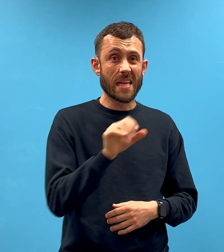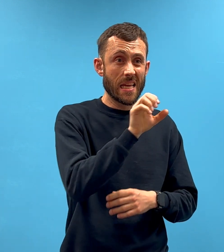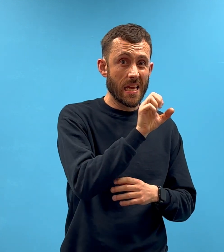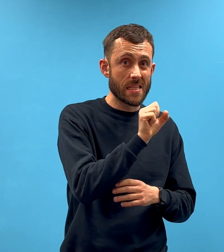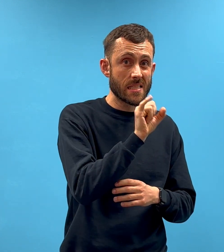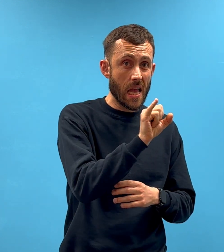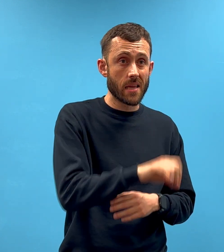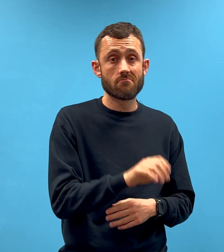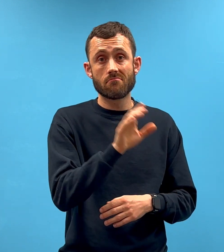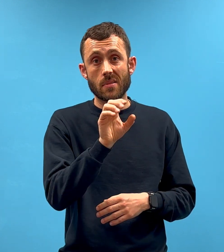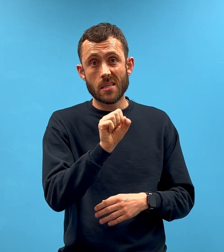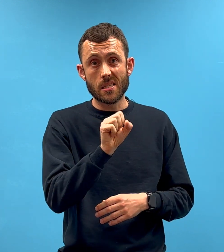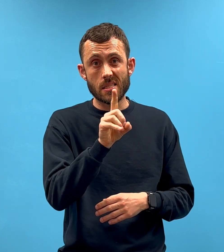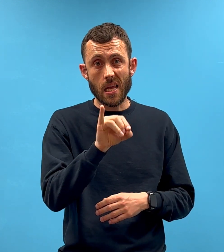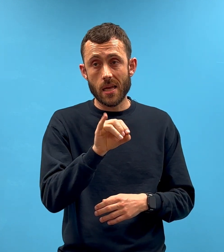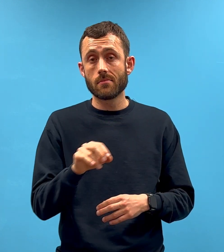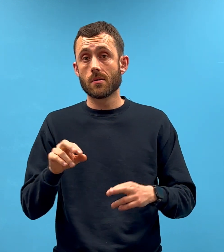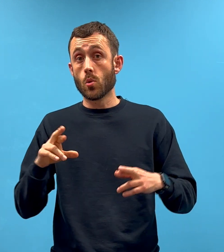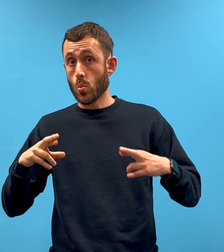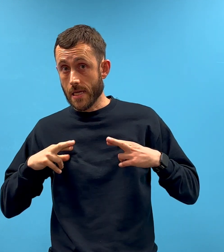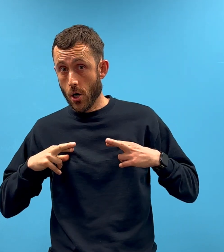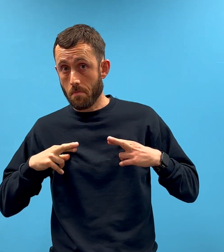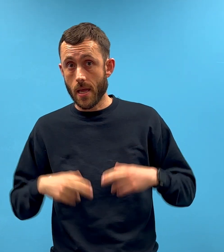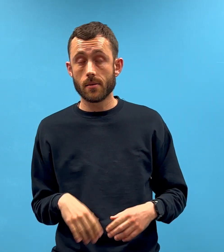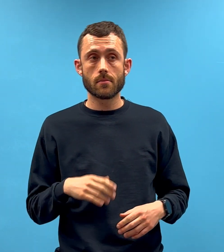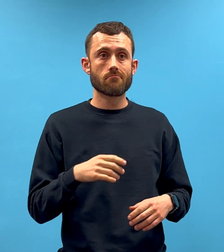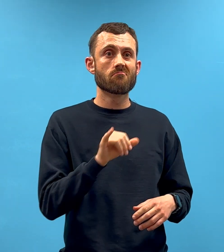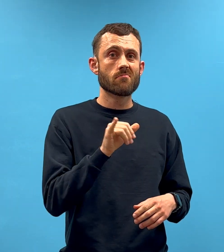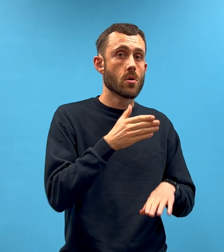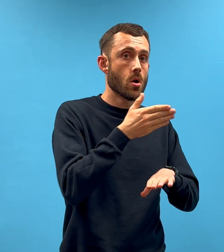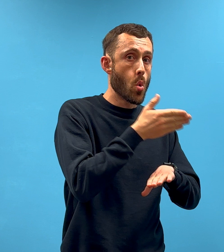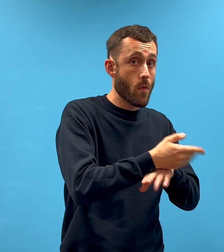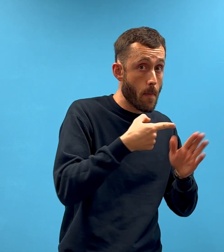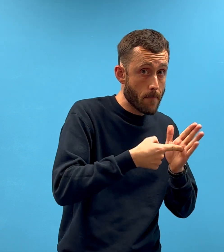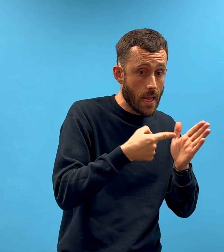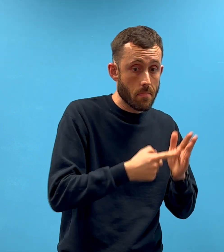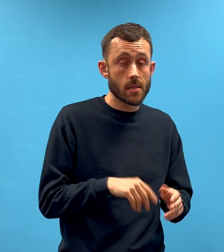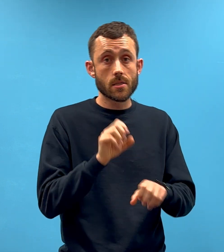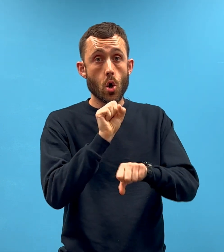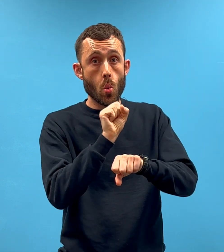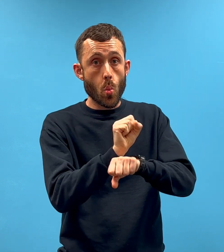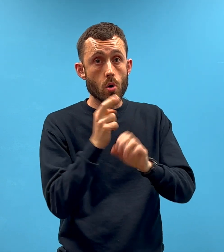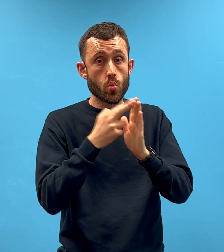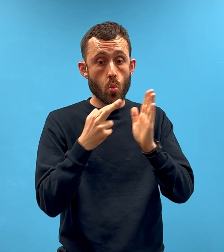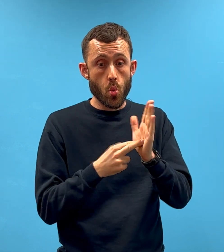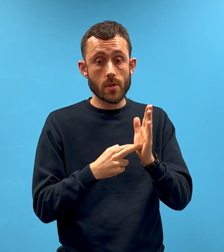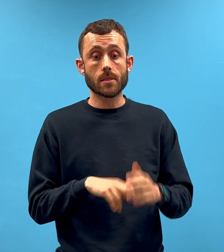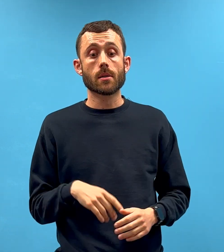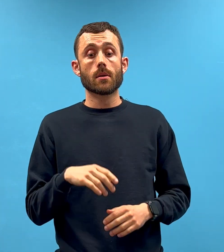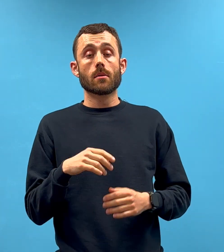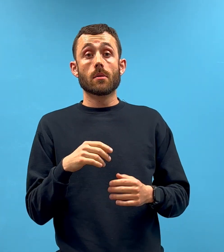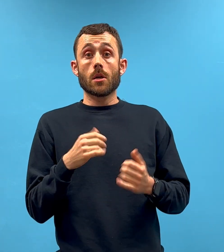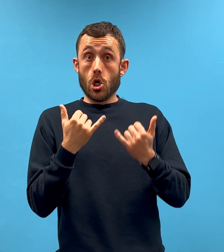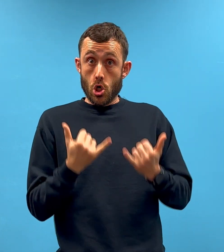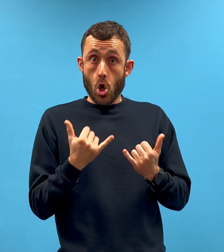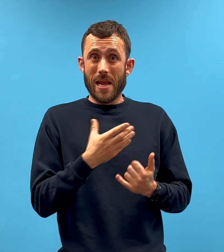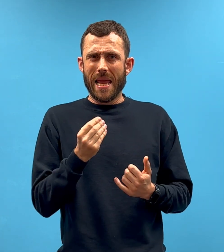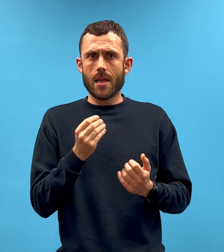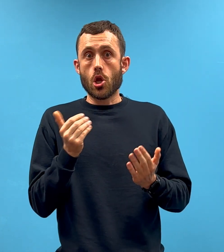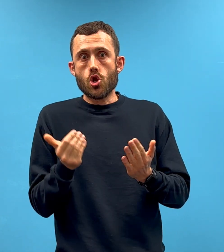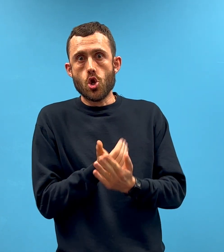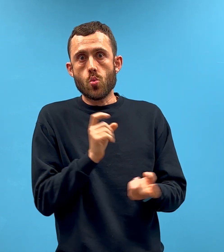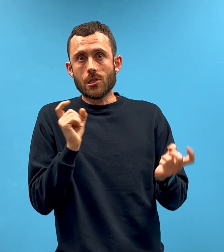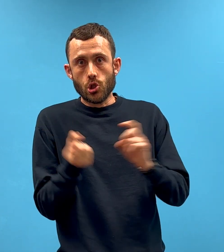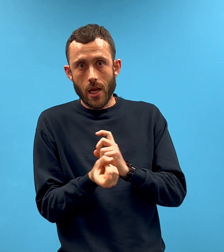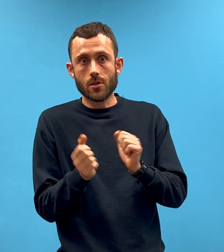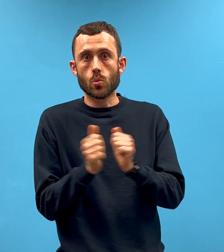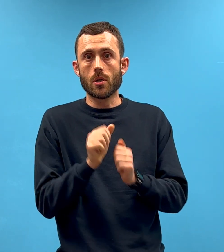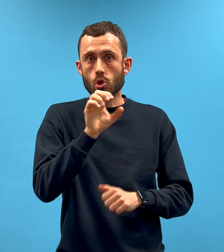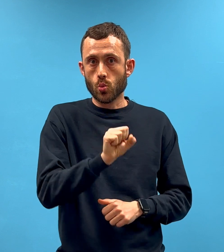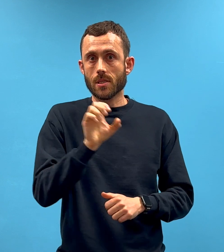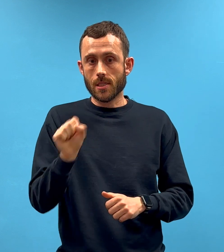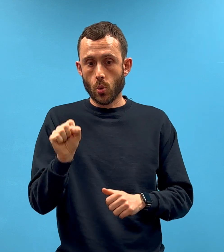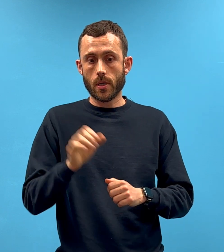SSI, SSDI, retirement, overpayments, work rules, current and new changes with Social Security.